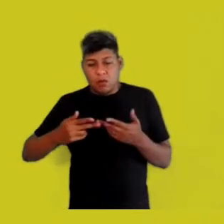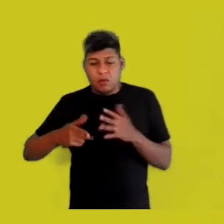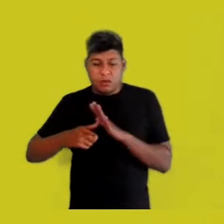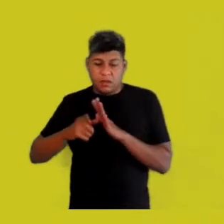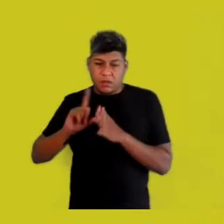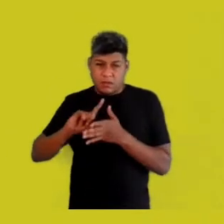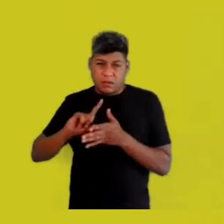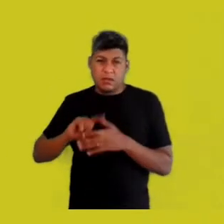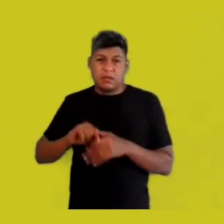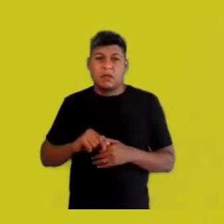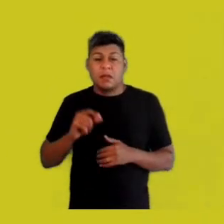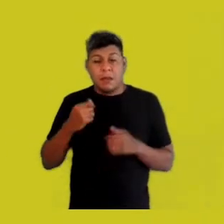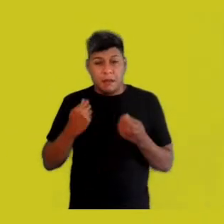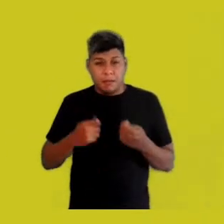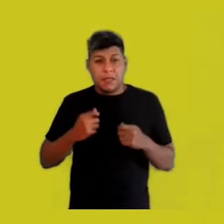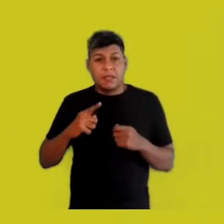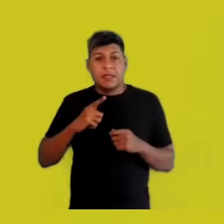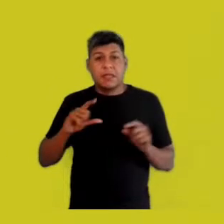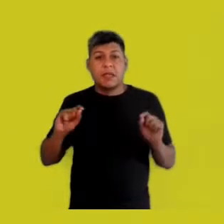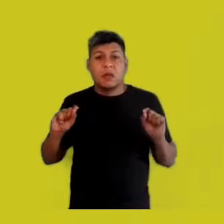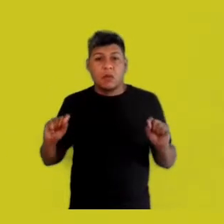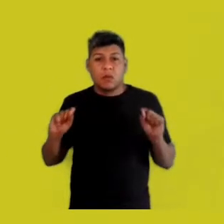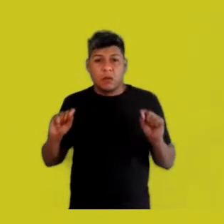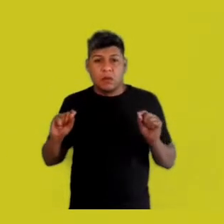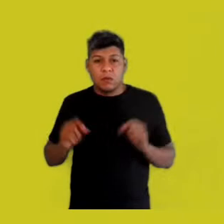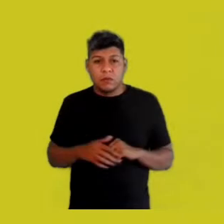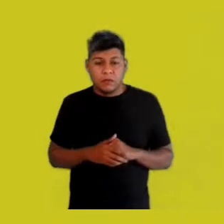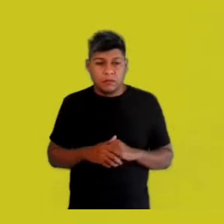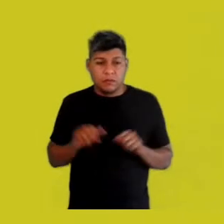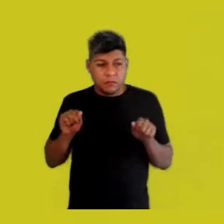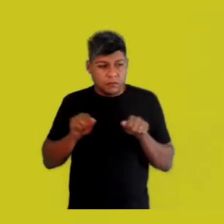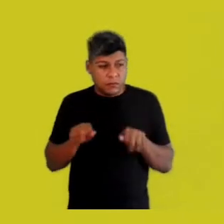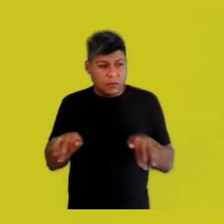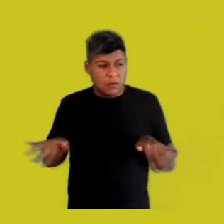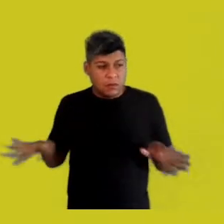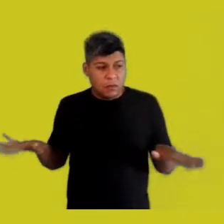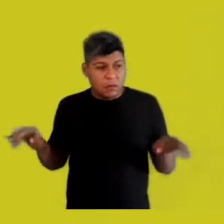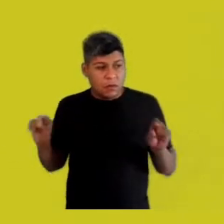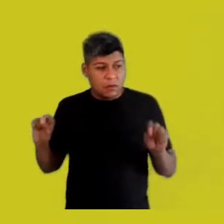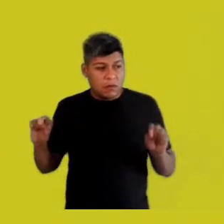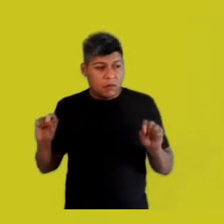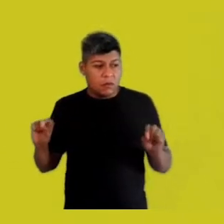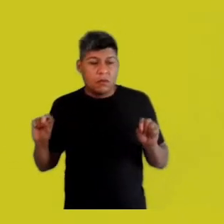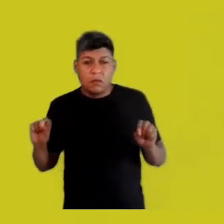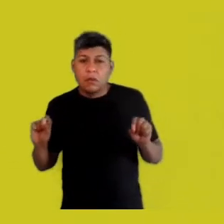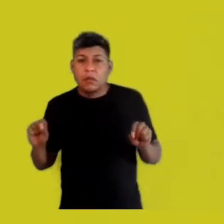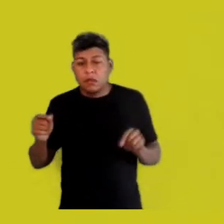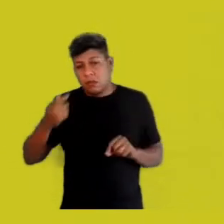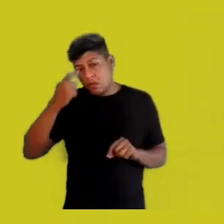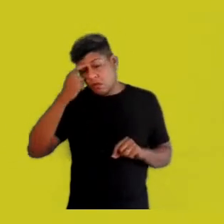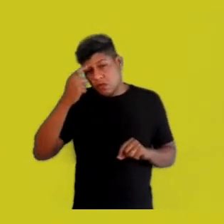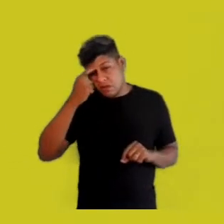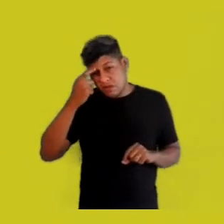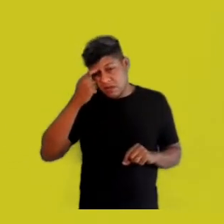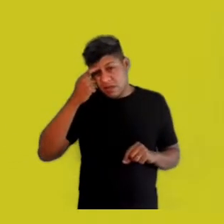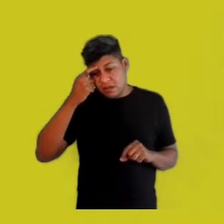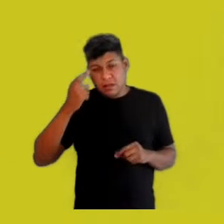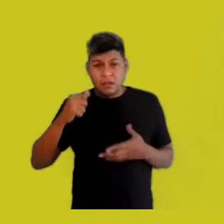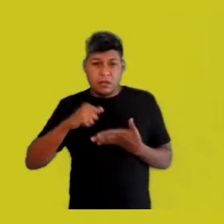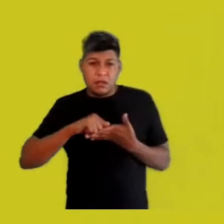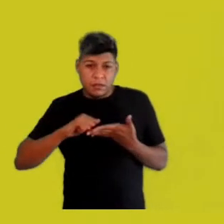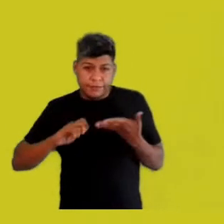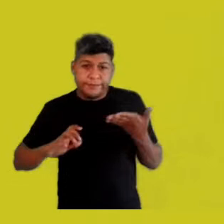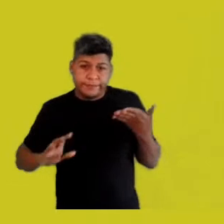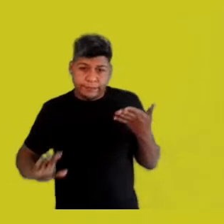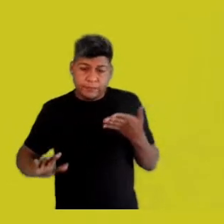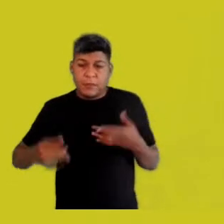it needs to have the awareness of this political and ethical task